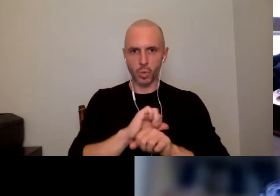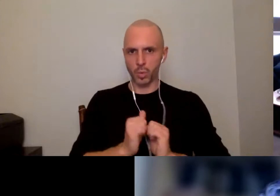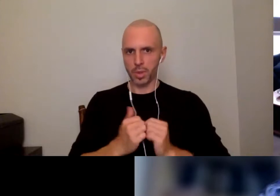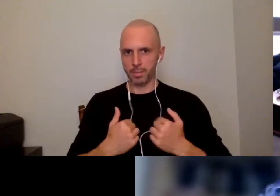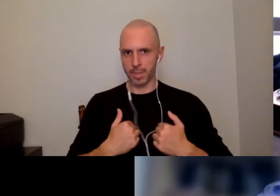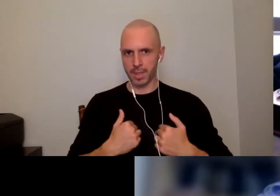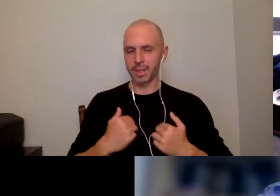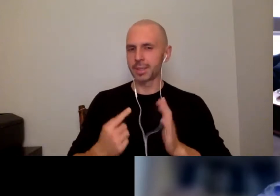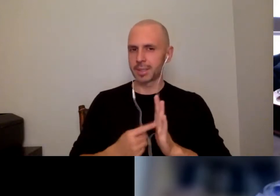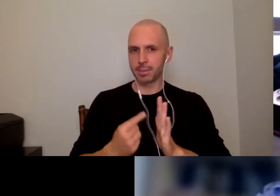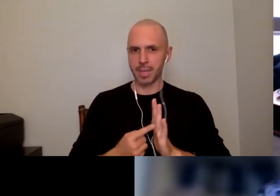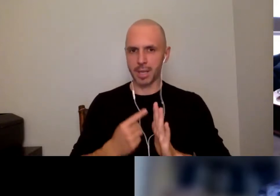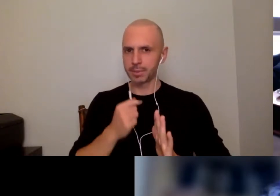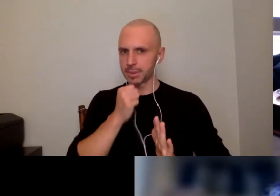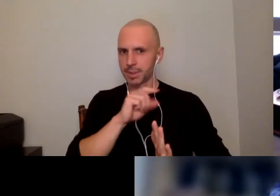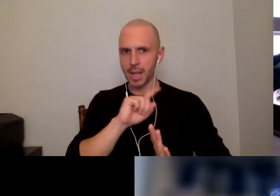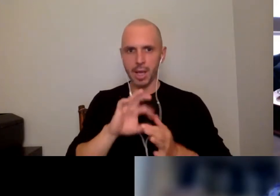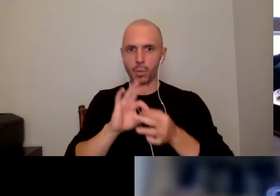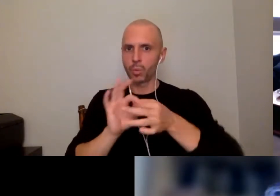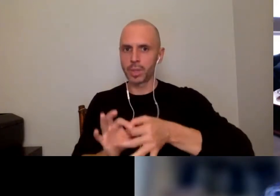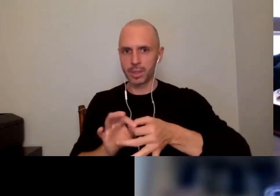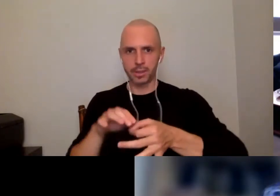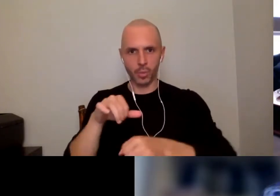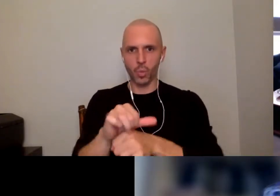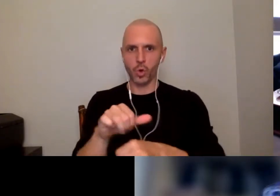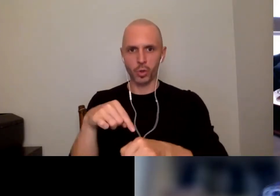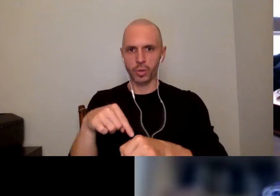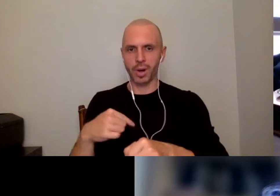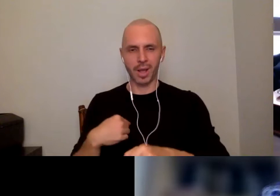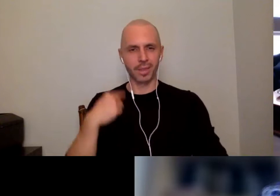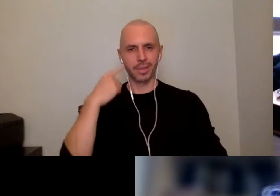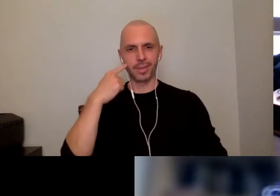that right it's being you know because you know i would say art is also within the realm of spirit